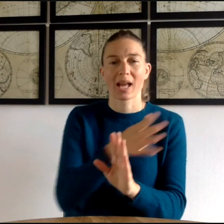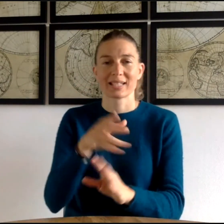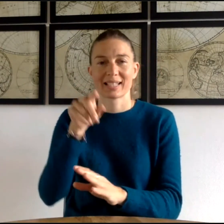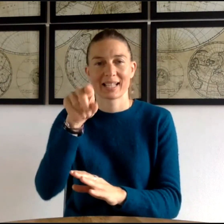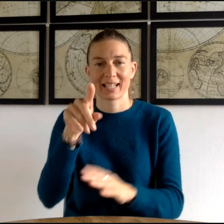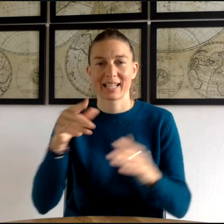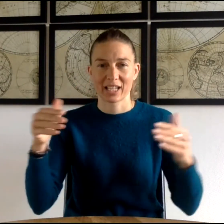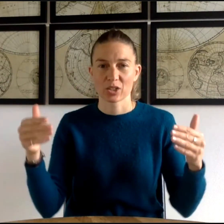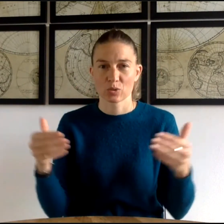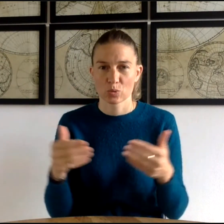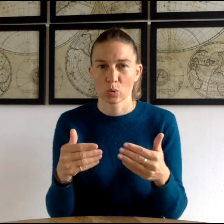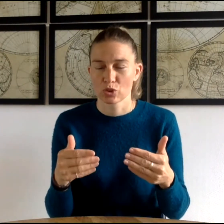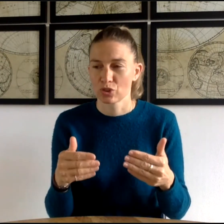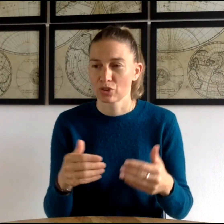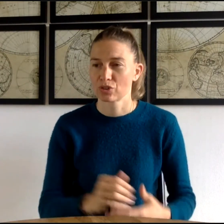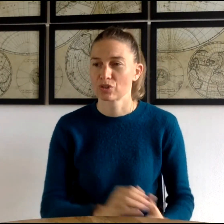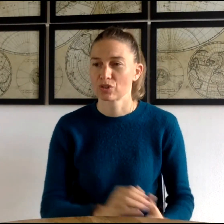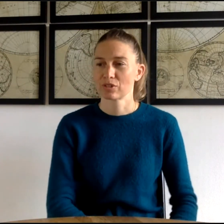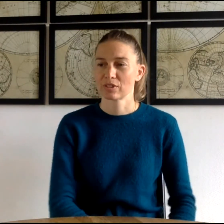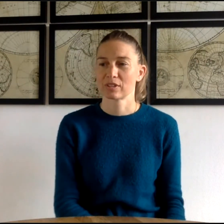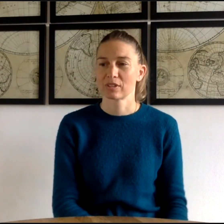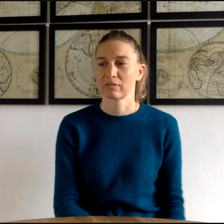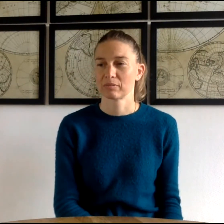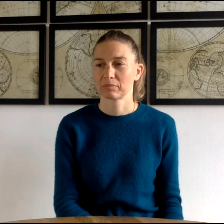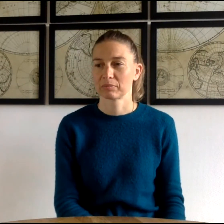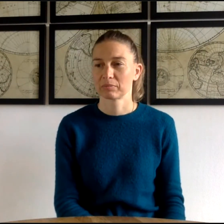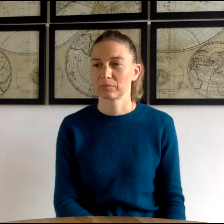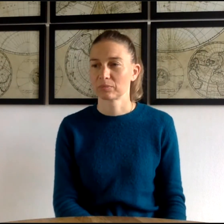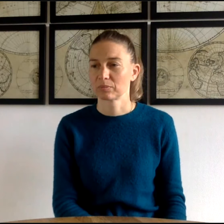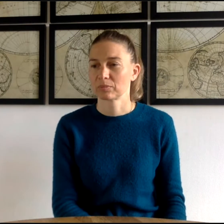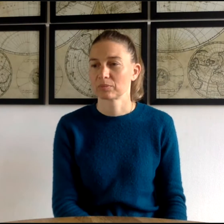So we actually, we missed just a little bit the last part.